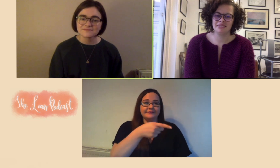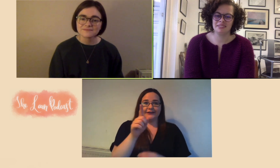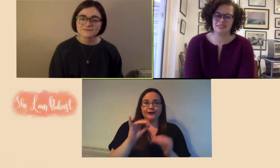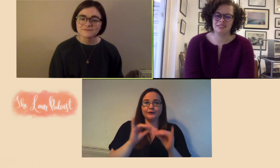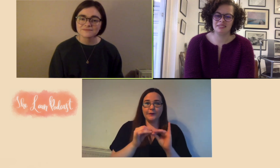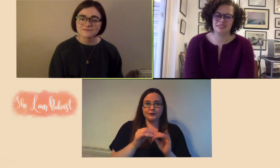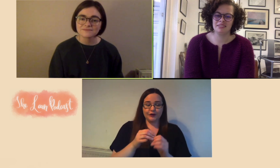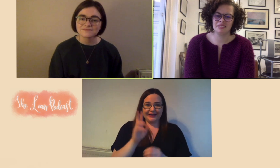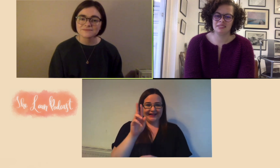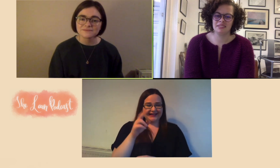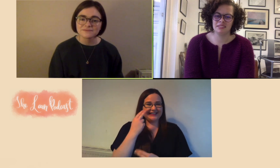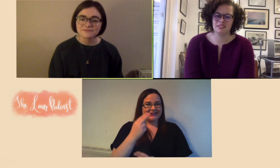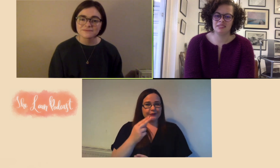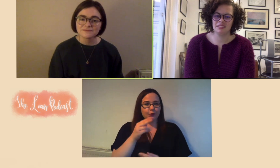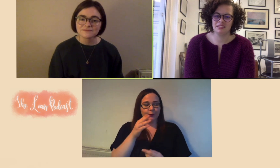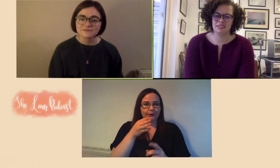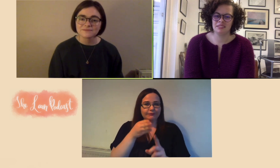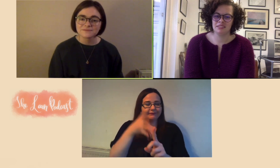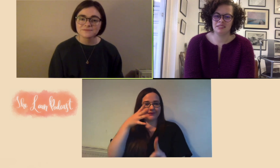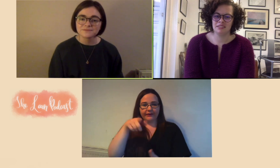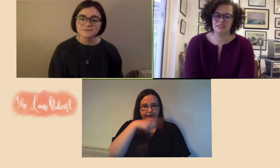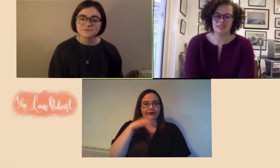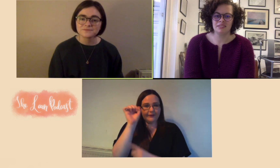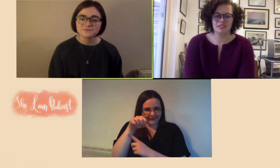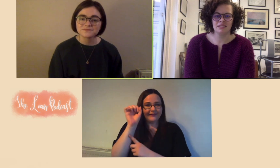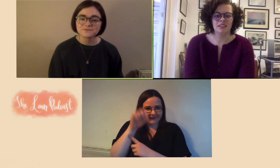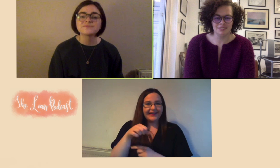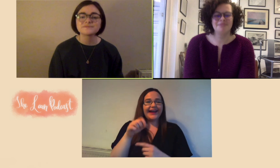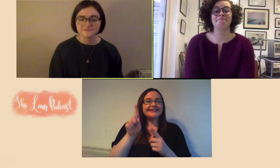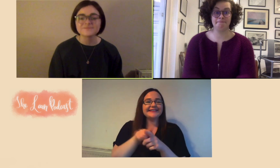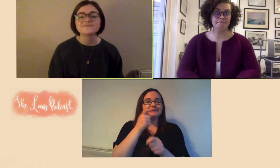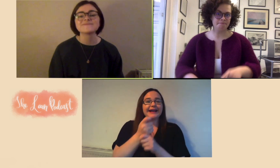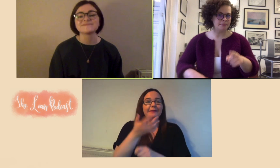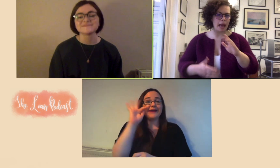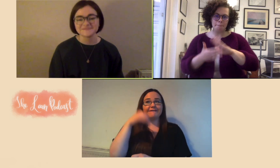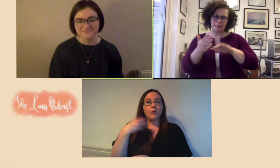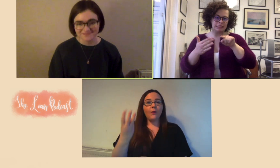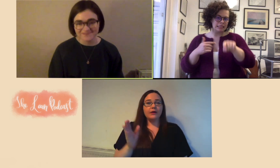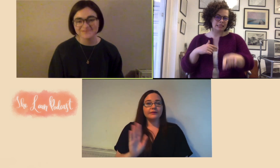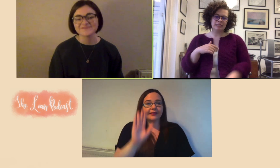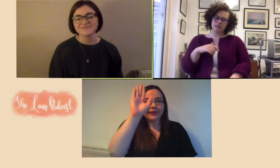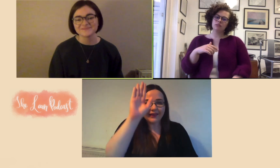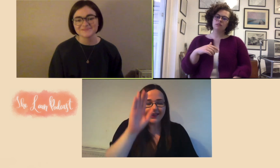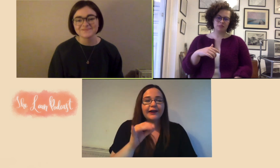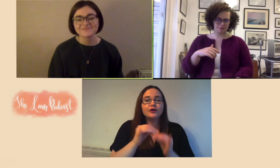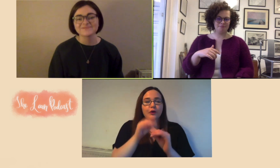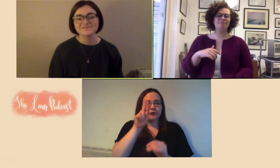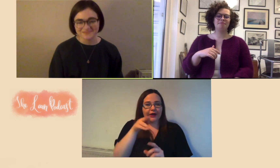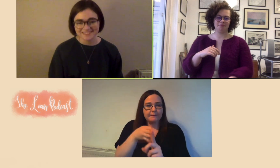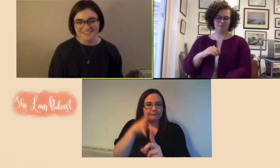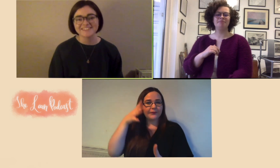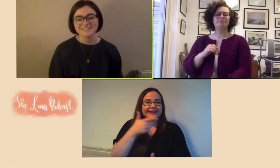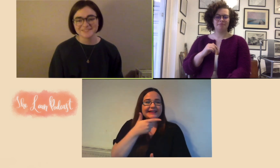When I first got logged on to the meeting, it just got so odd and strange. Like why are cameras only on for the deaf people?